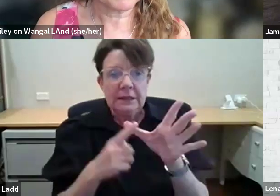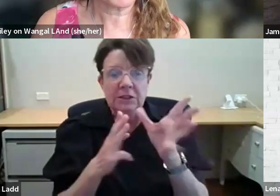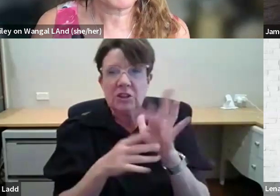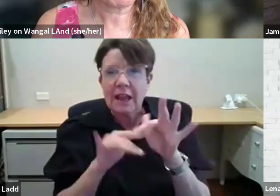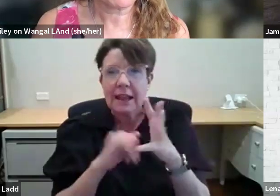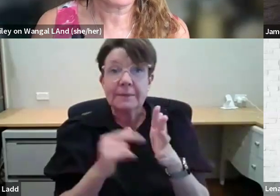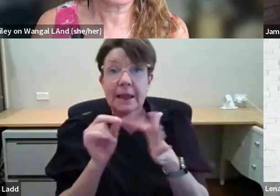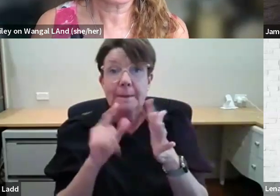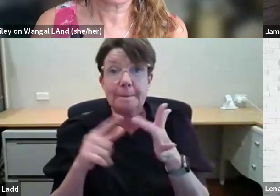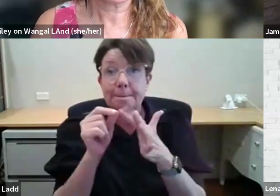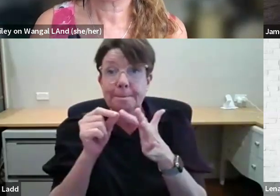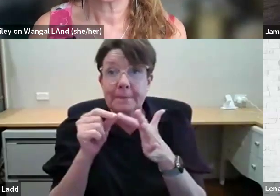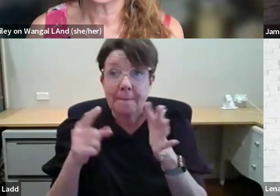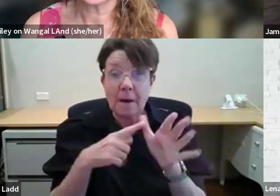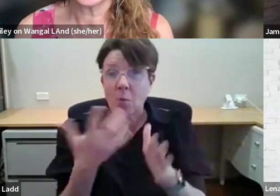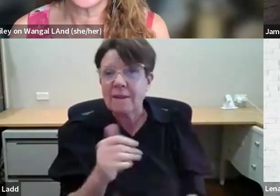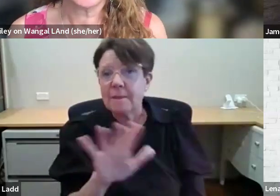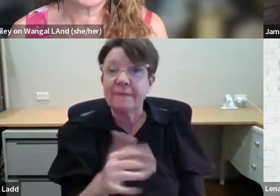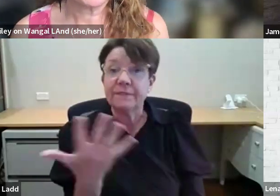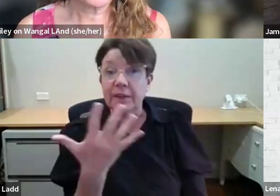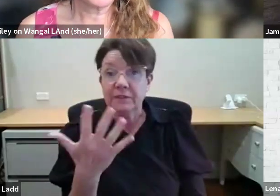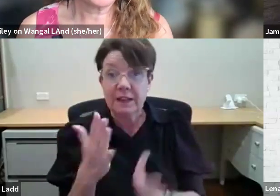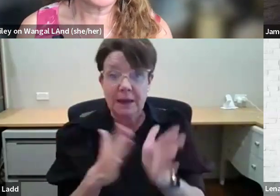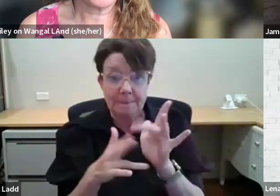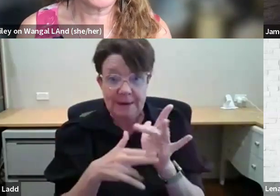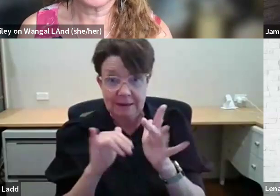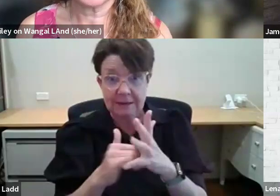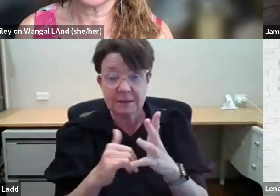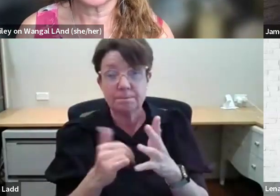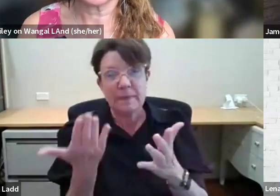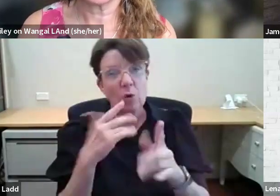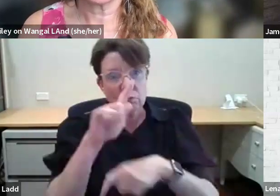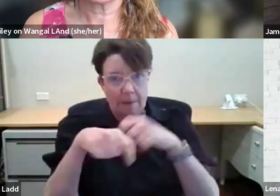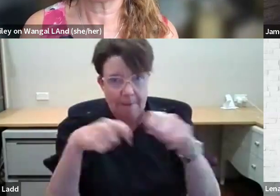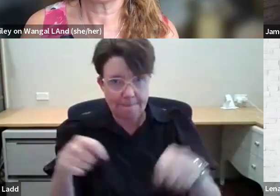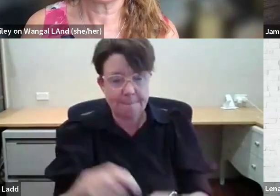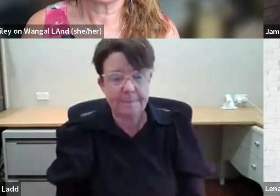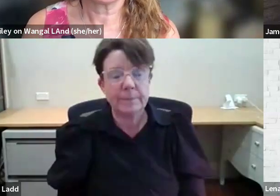something different to really address the crisis? James, how we move away from seeing this as